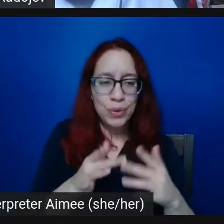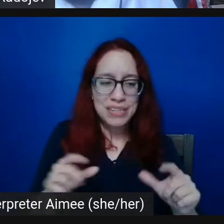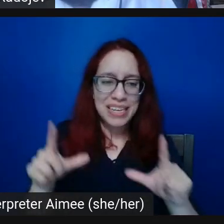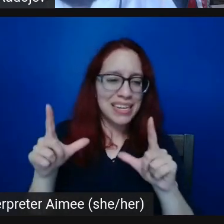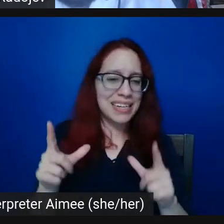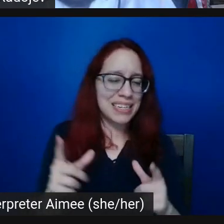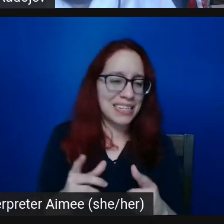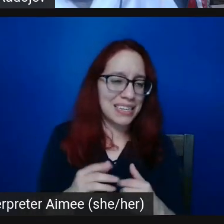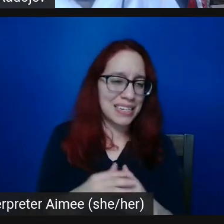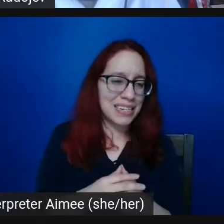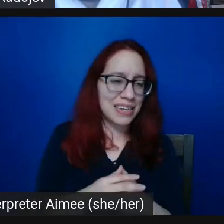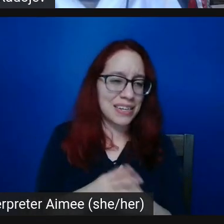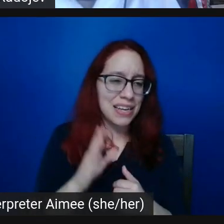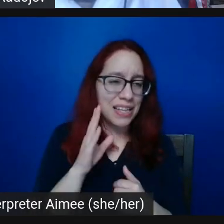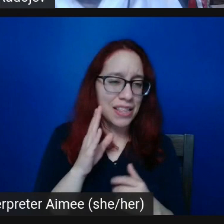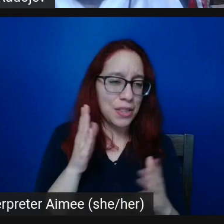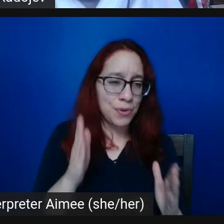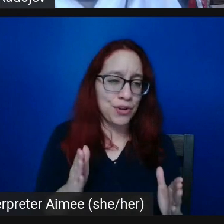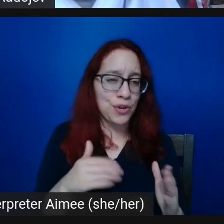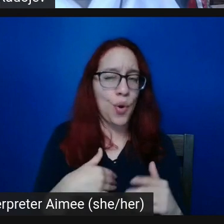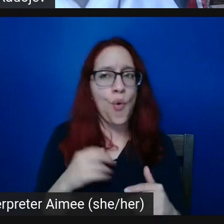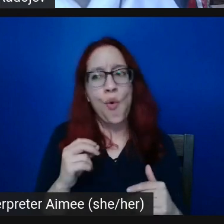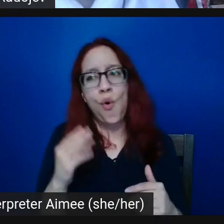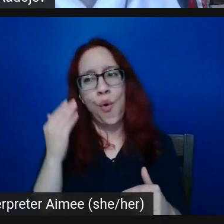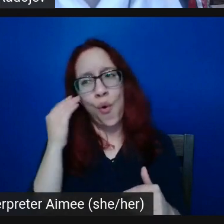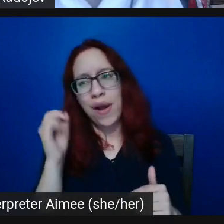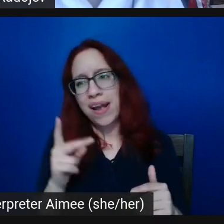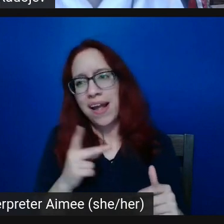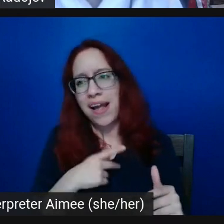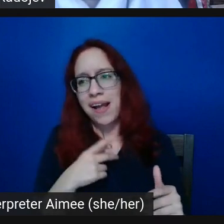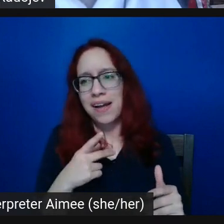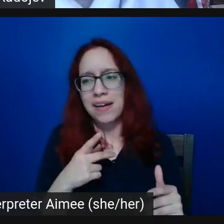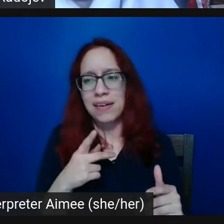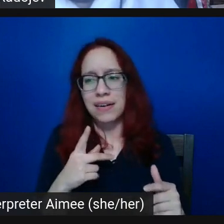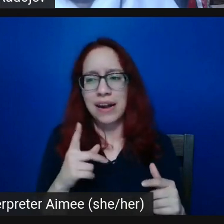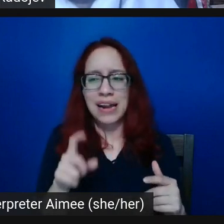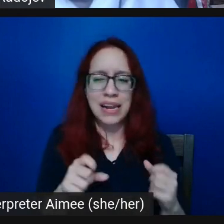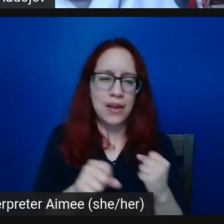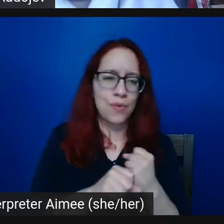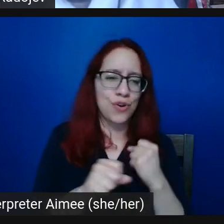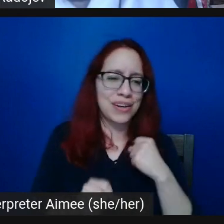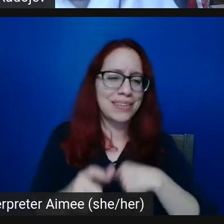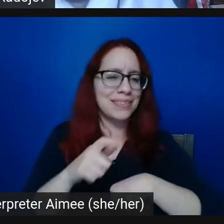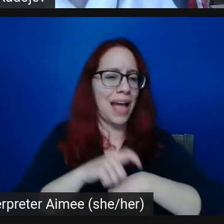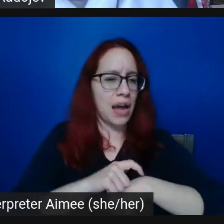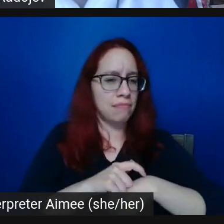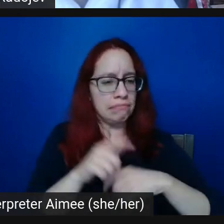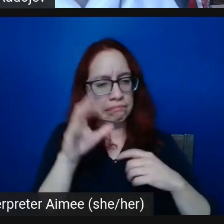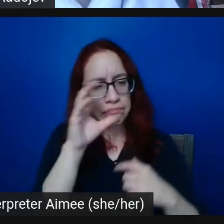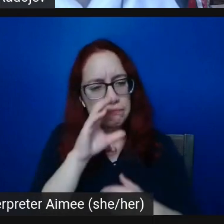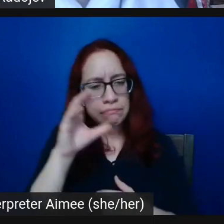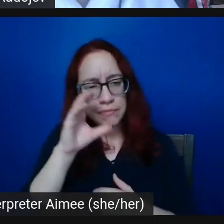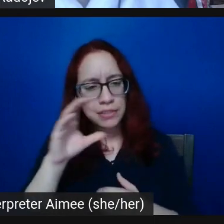By that, they will know I had to spend more time to purchase this product.